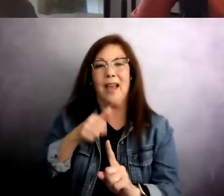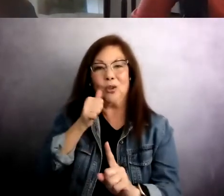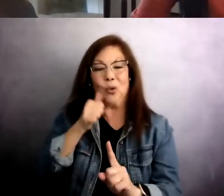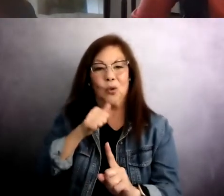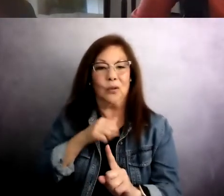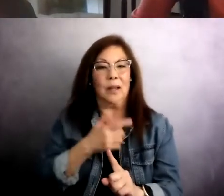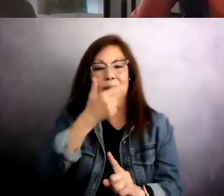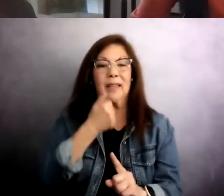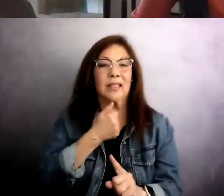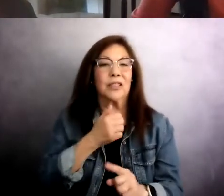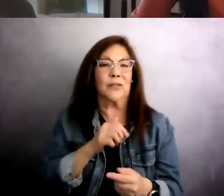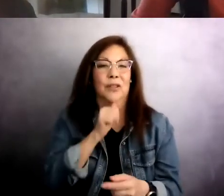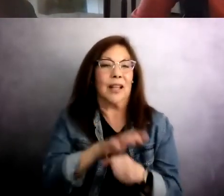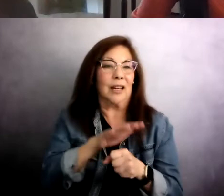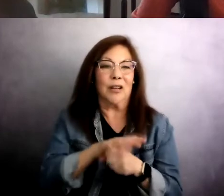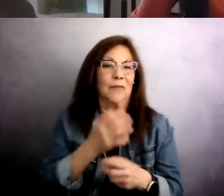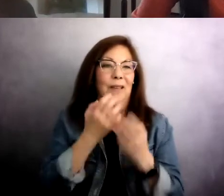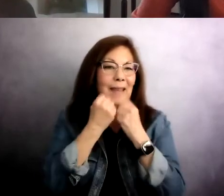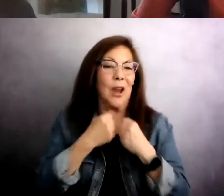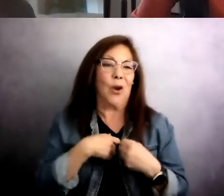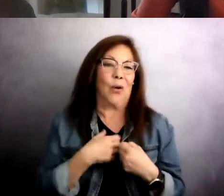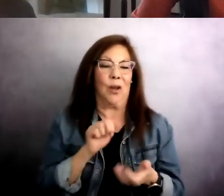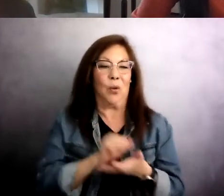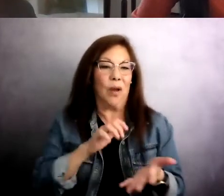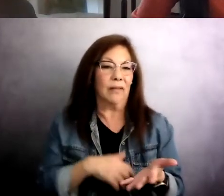and you know some of that she deserves. And some of that should really doesn't.